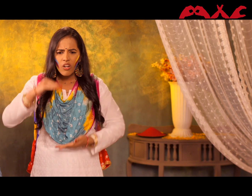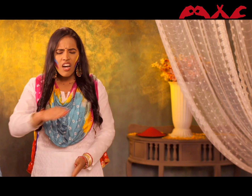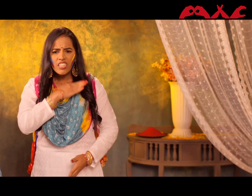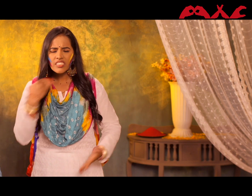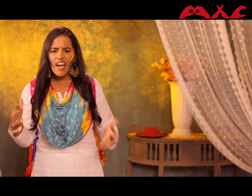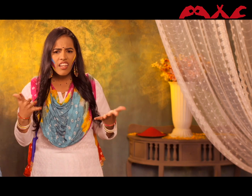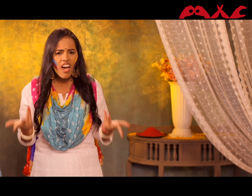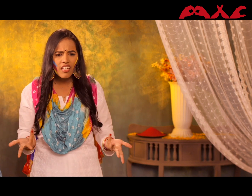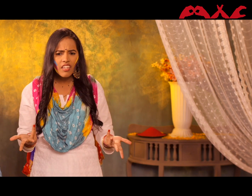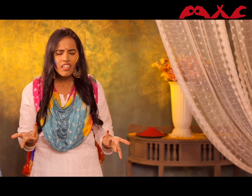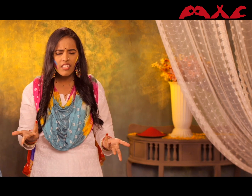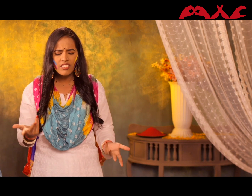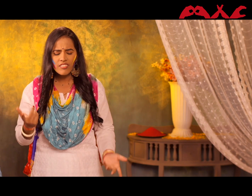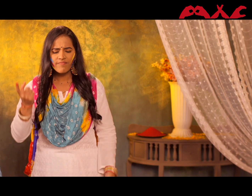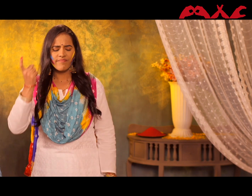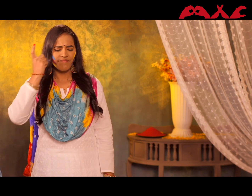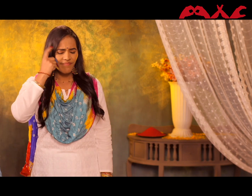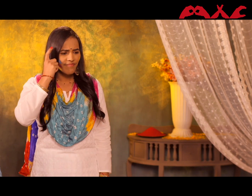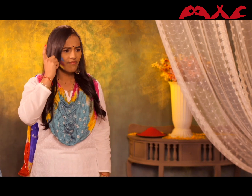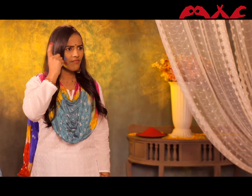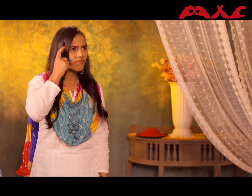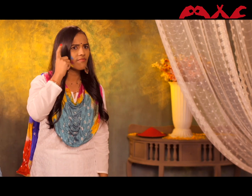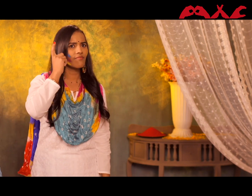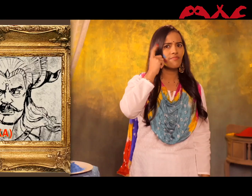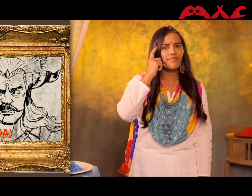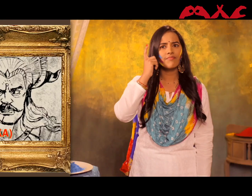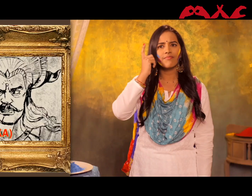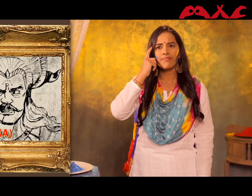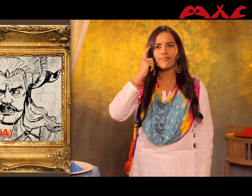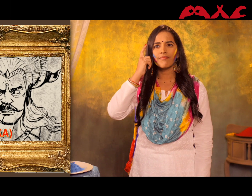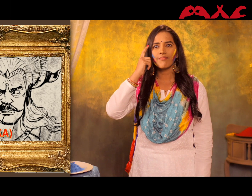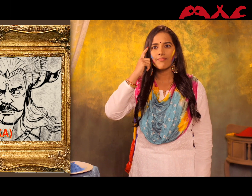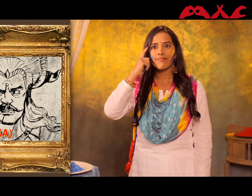The king was now furious. He wondered why wasn't his son dying.